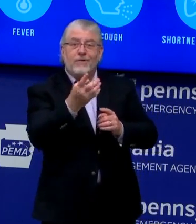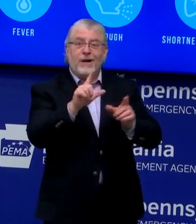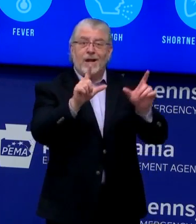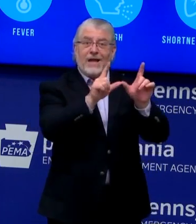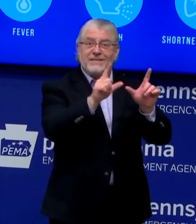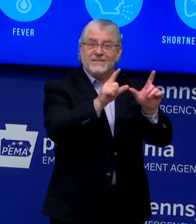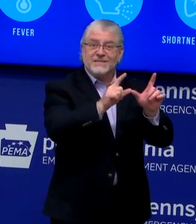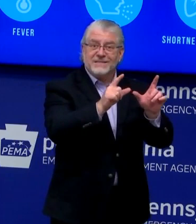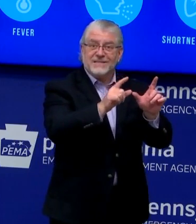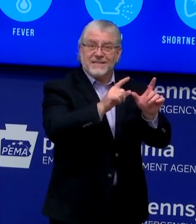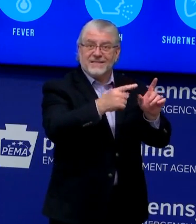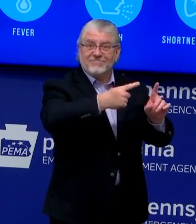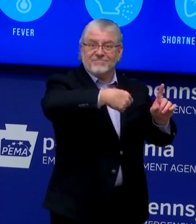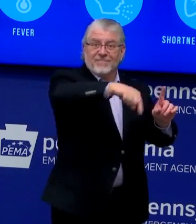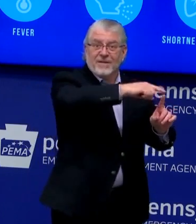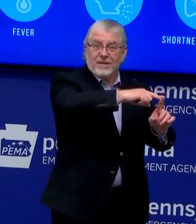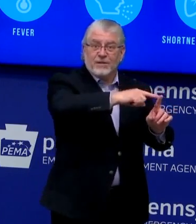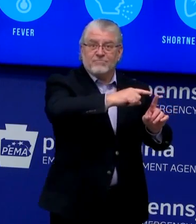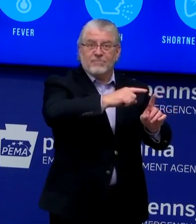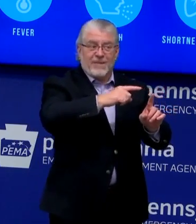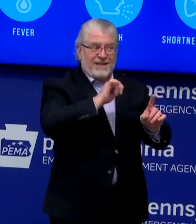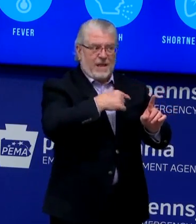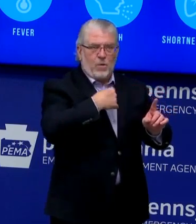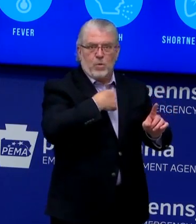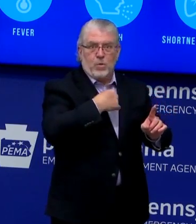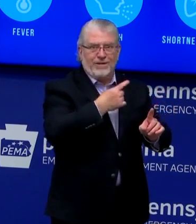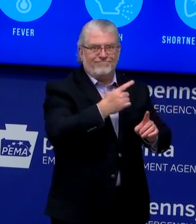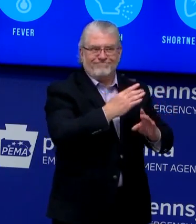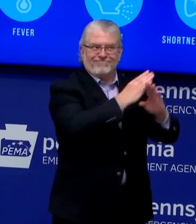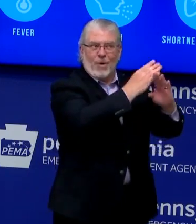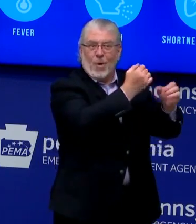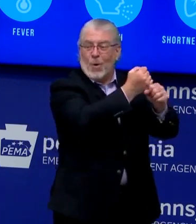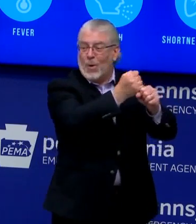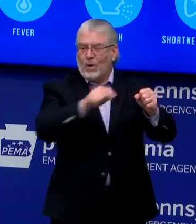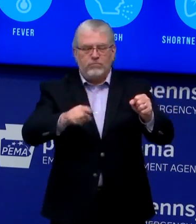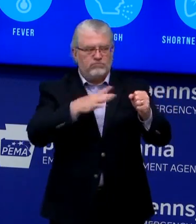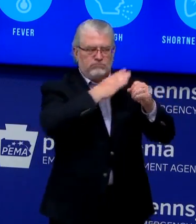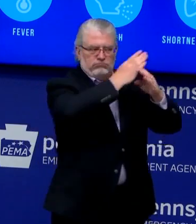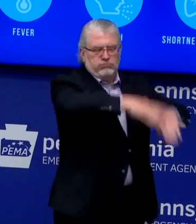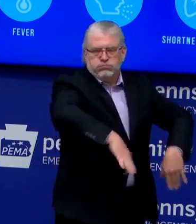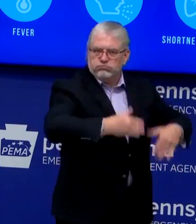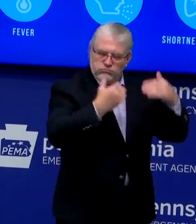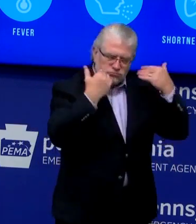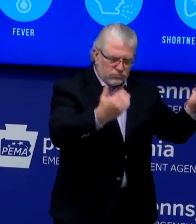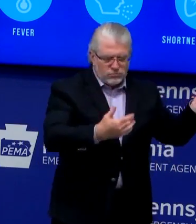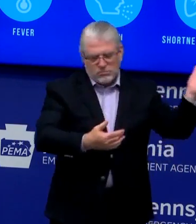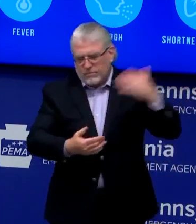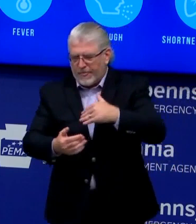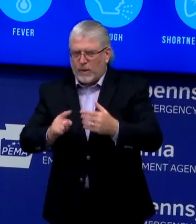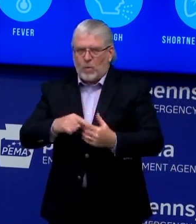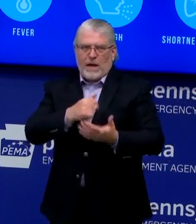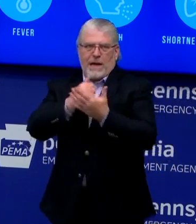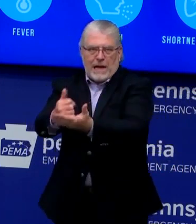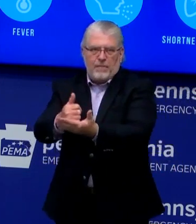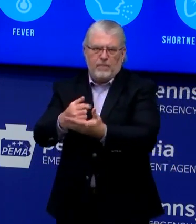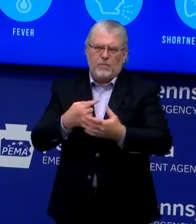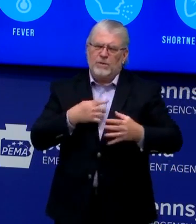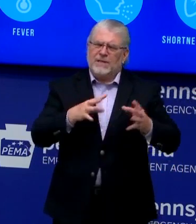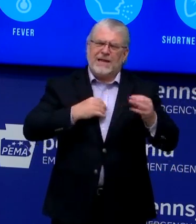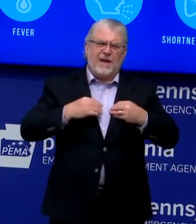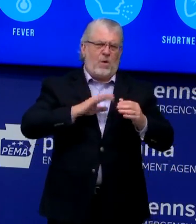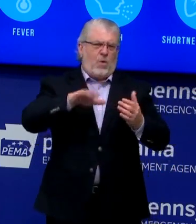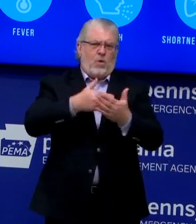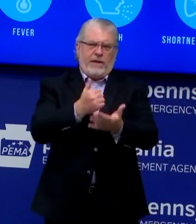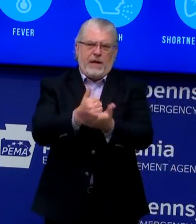THE DEPARTMENT OF STATE WAIVED AND SUSPENDED SEVERAL LICENSING REGULATIONS TO ALLEVIATE BARRIERS FOR HEALTHCARE PROVIDERS DURING THE PANDEMIC.